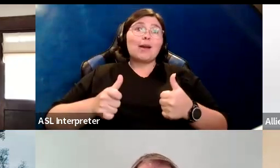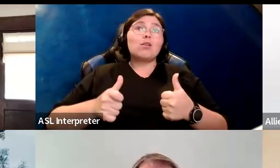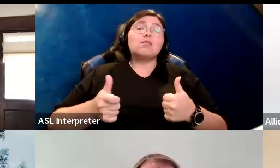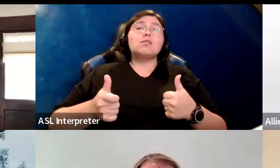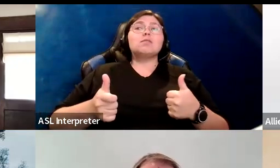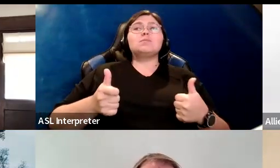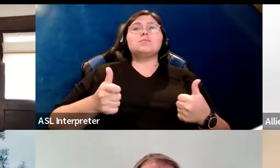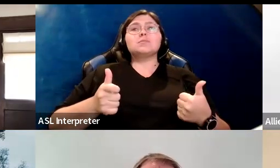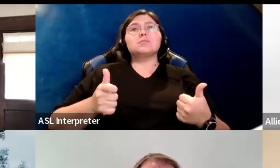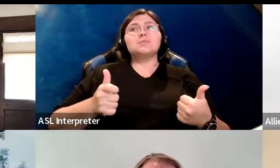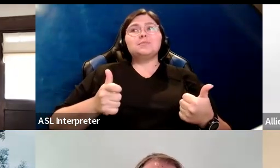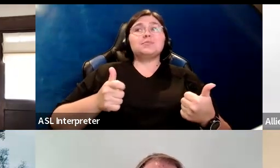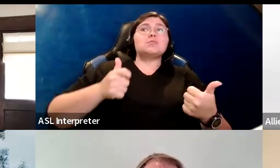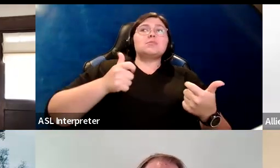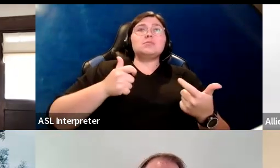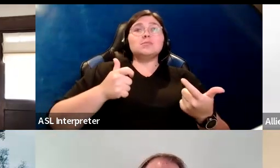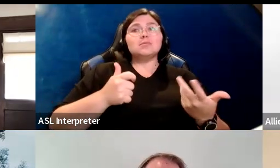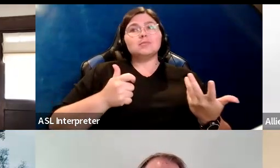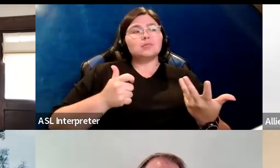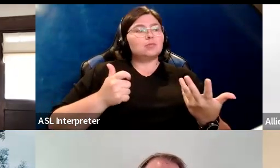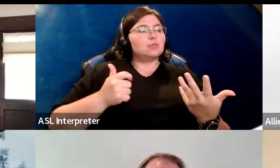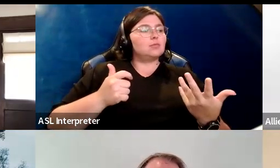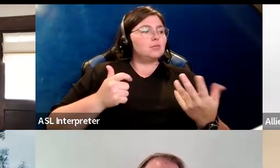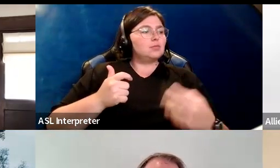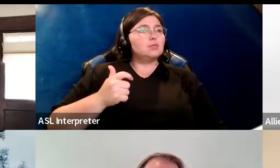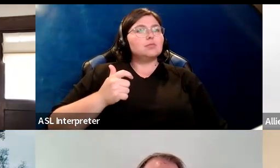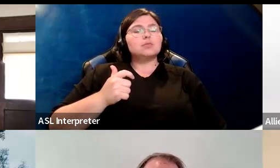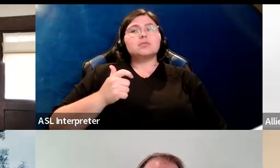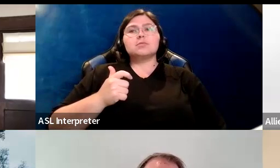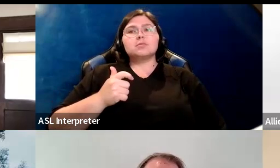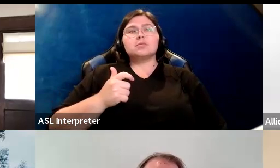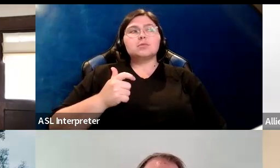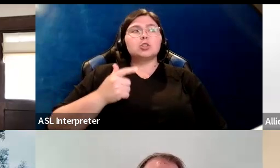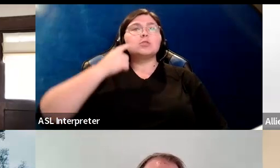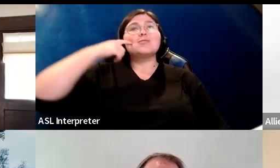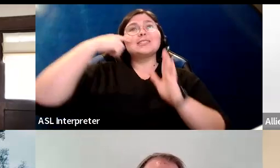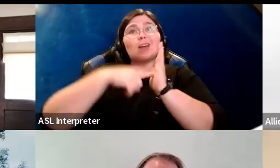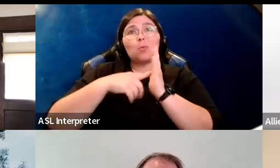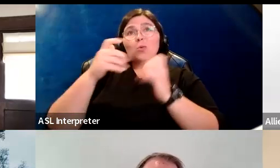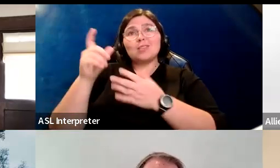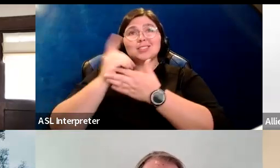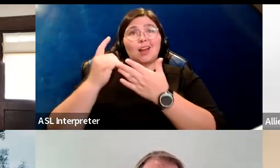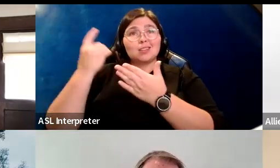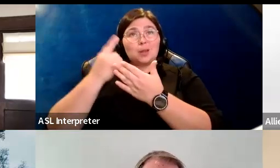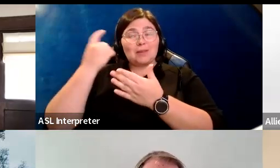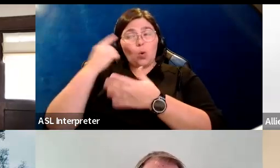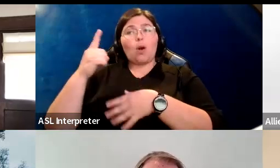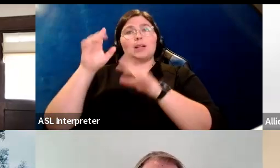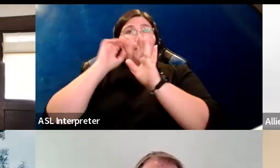from my experience trying to write descriptions of images. And I was trying to do this very, very hard.